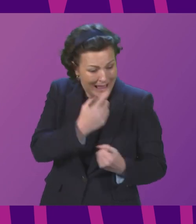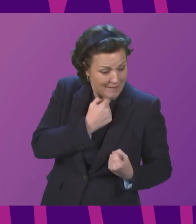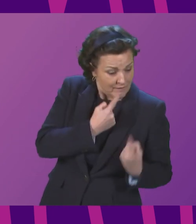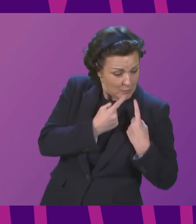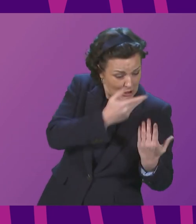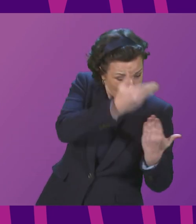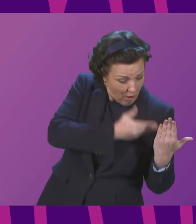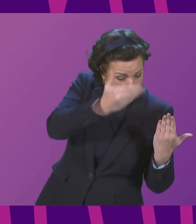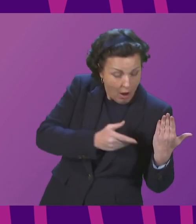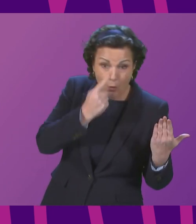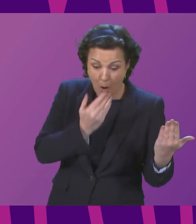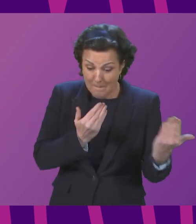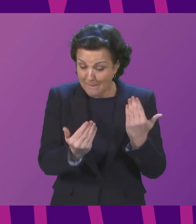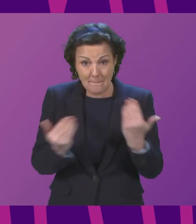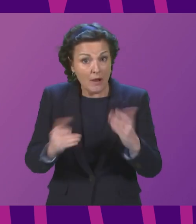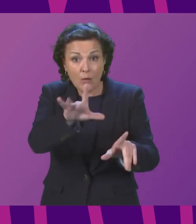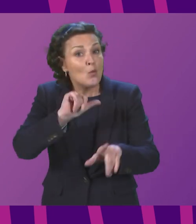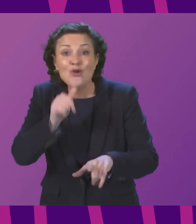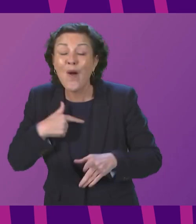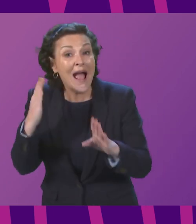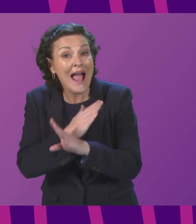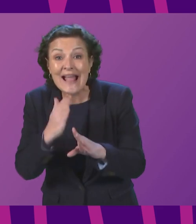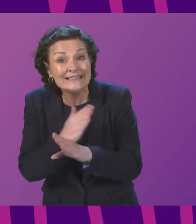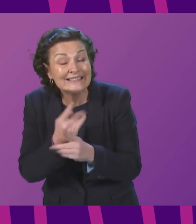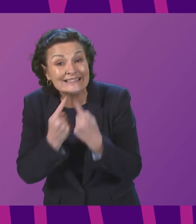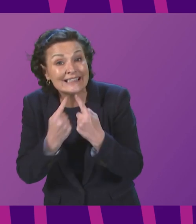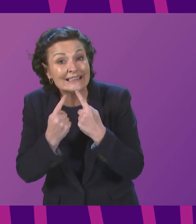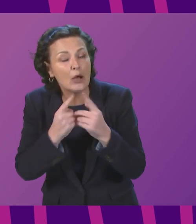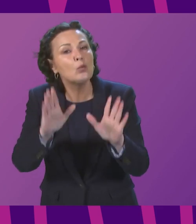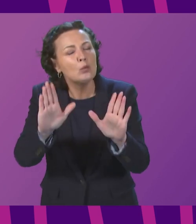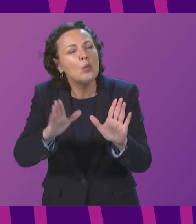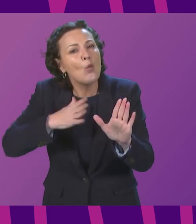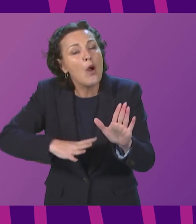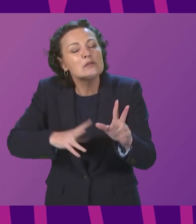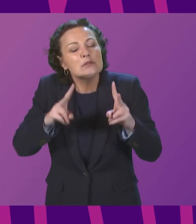we want to make sure that the data is reliable and that what we publish is data that people